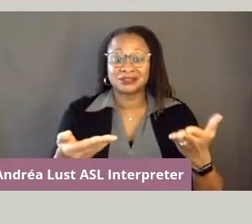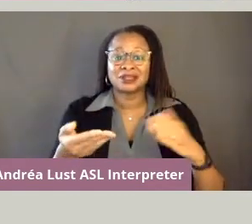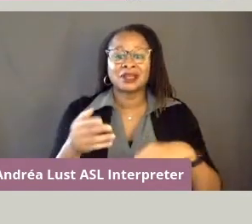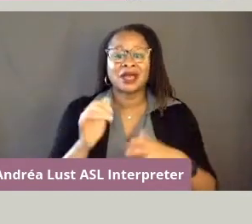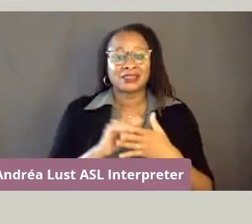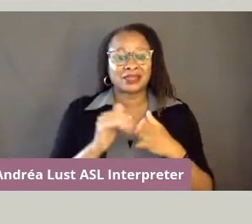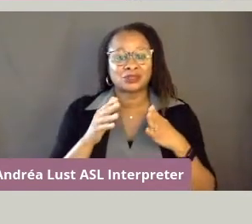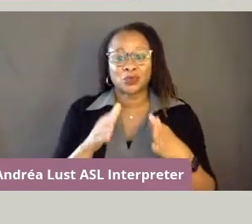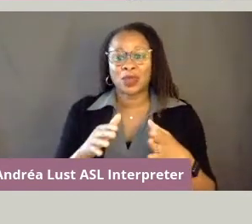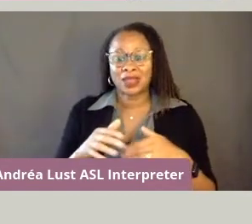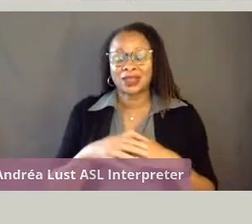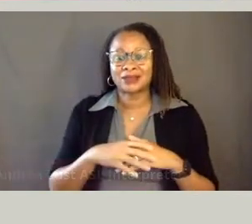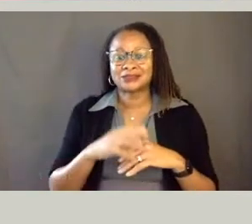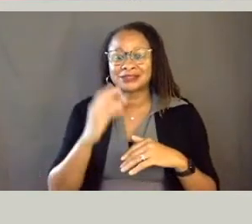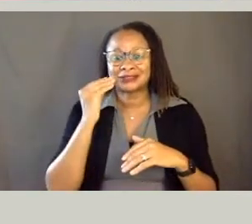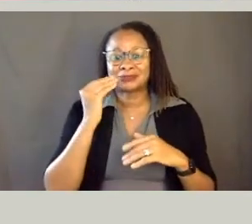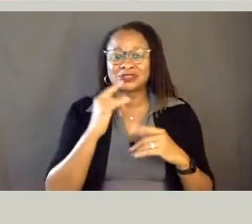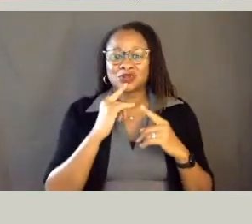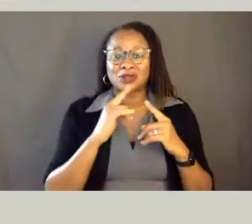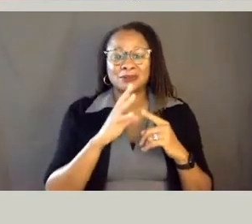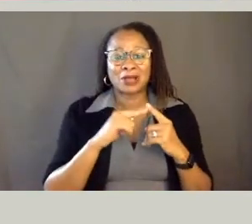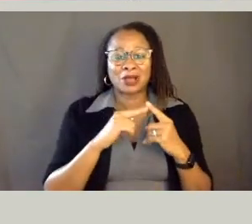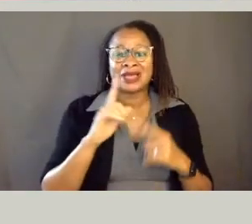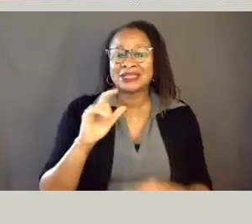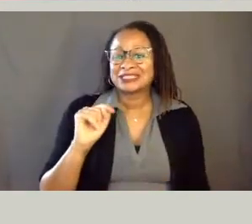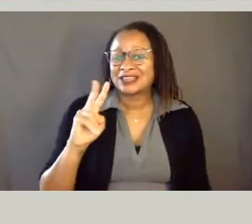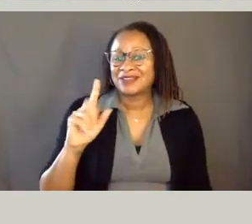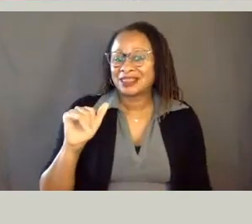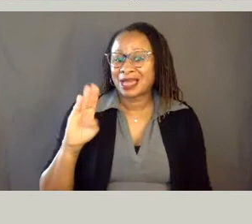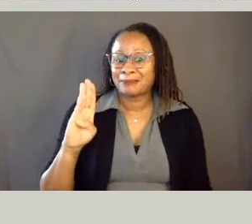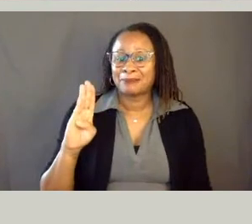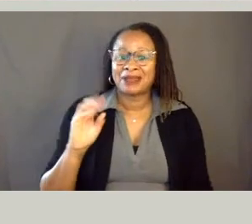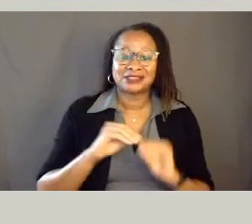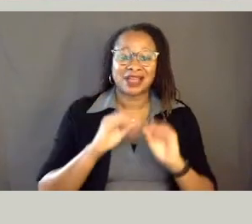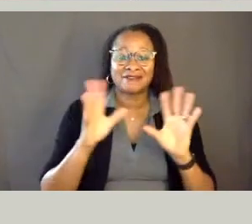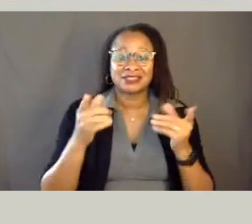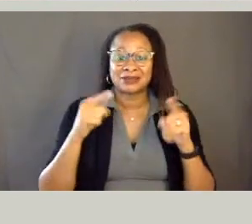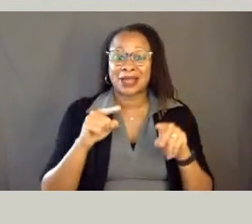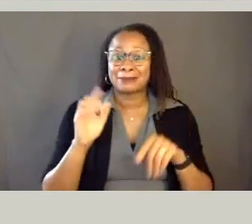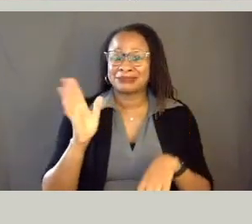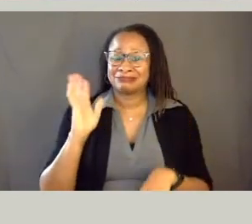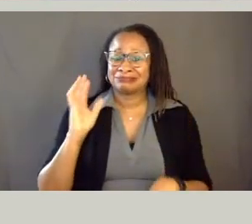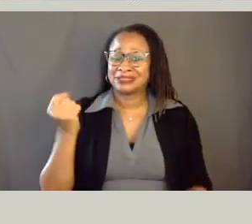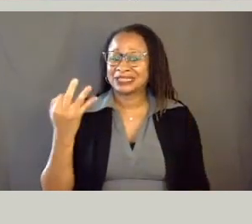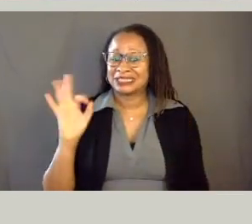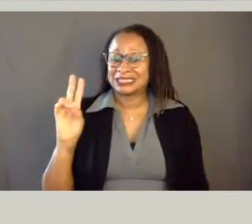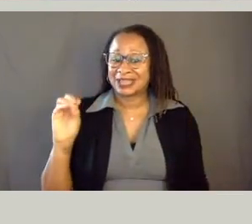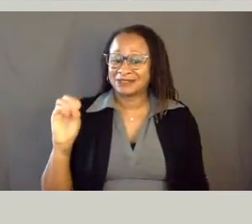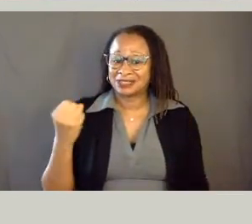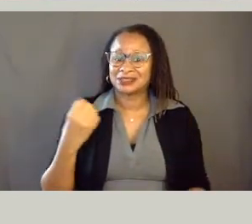When you think about something like a TV lab, which obviously is, it's something that happened in the '70s, but I think that there's so many models